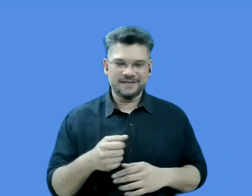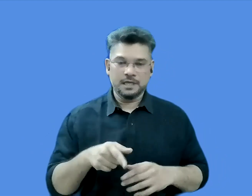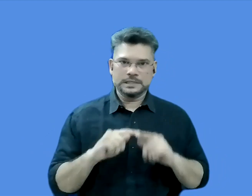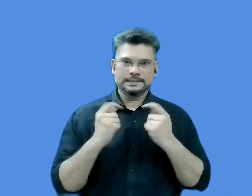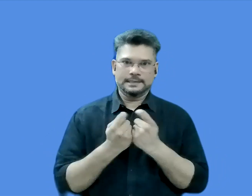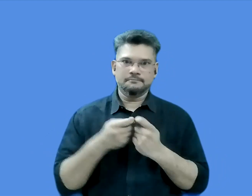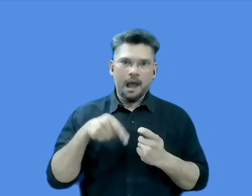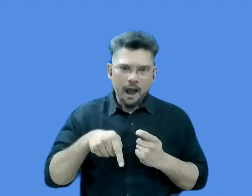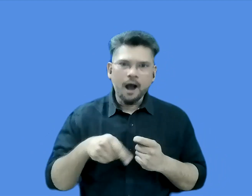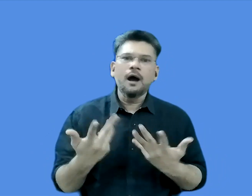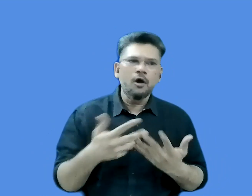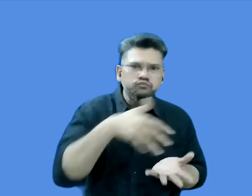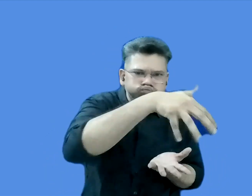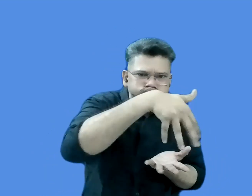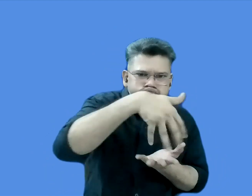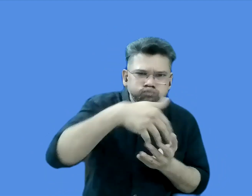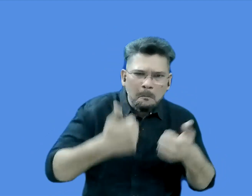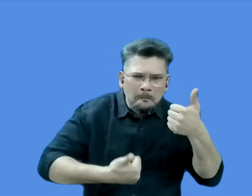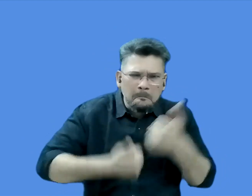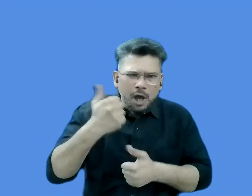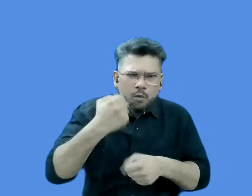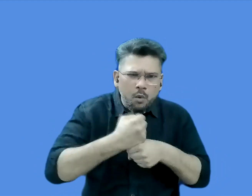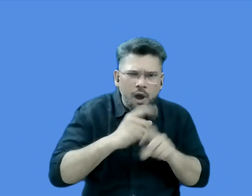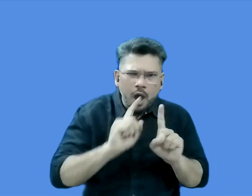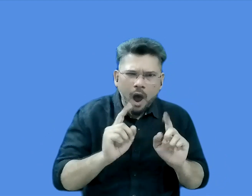Committee, team and it is a follow-up from the guidance,